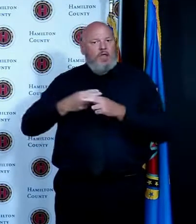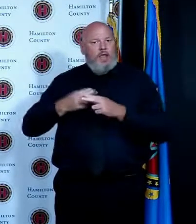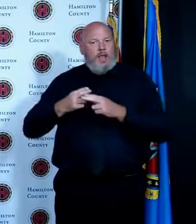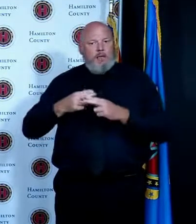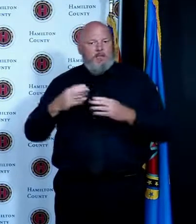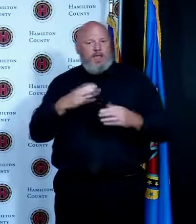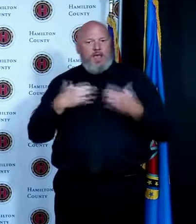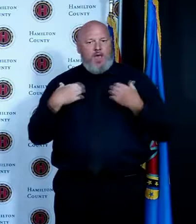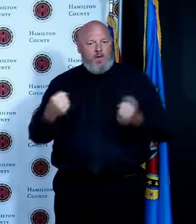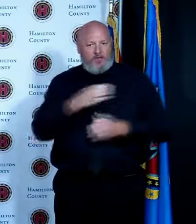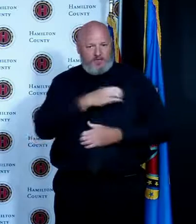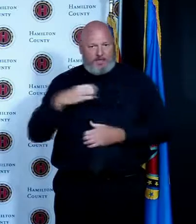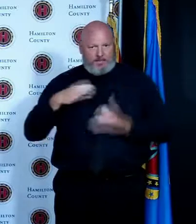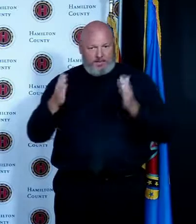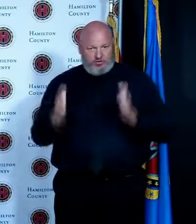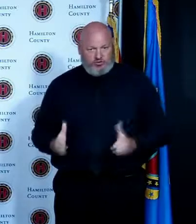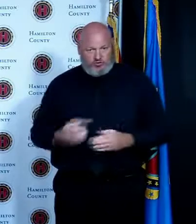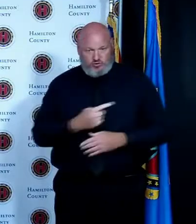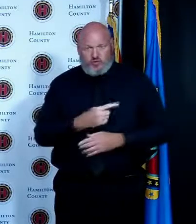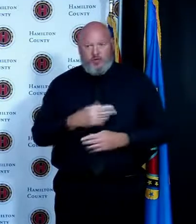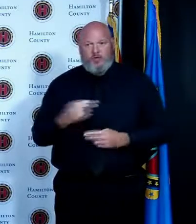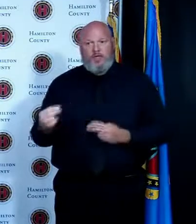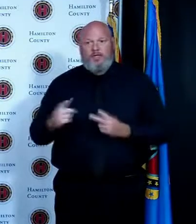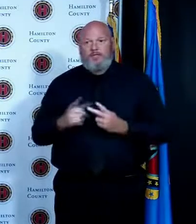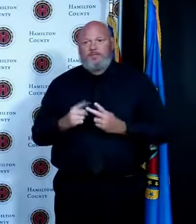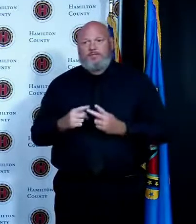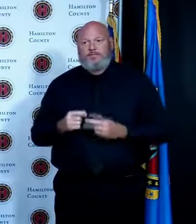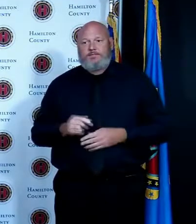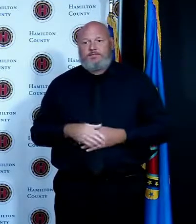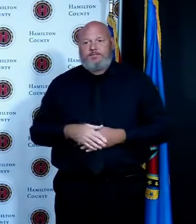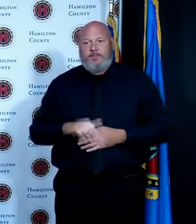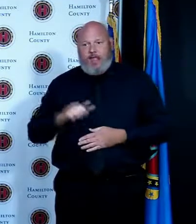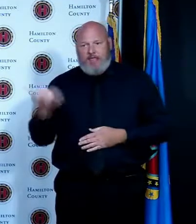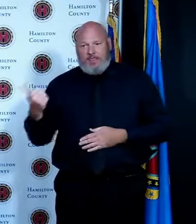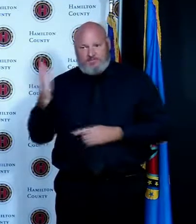will be very informative related to testing sites that are available